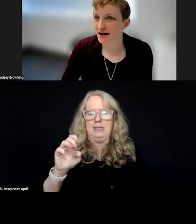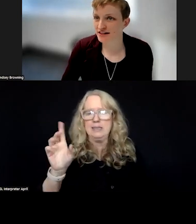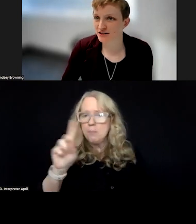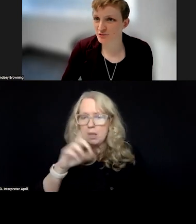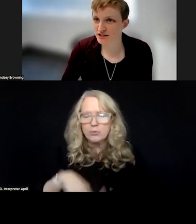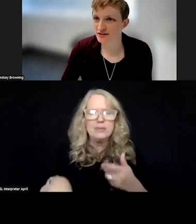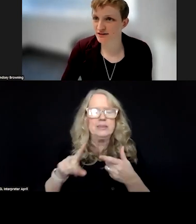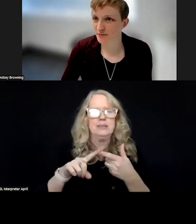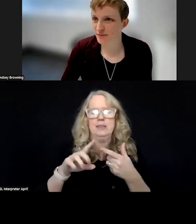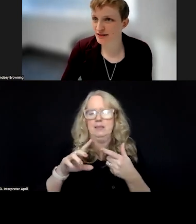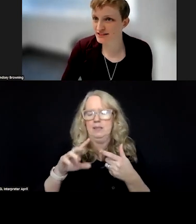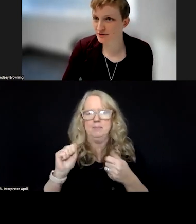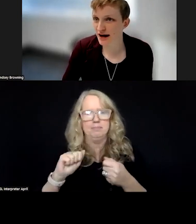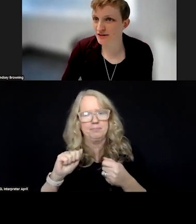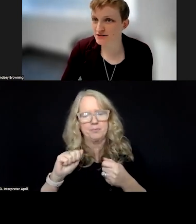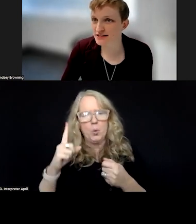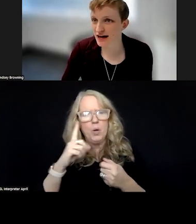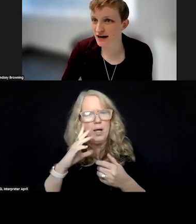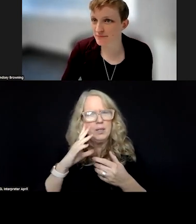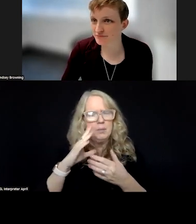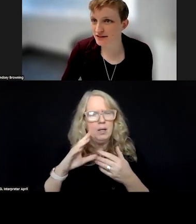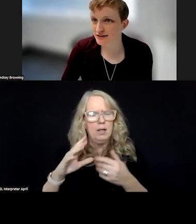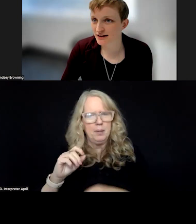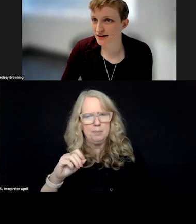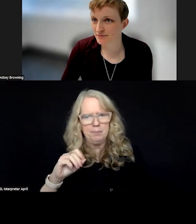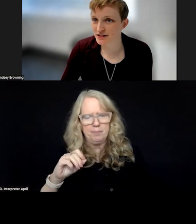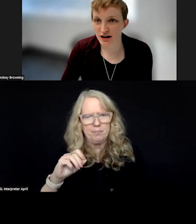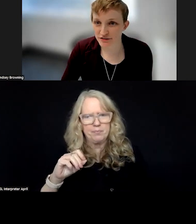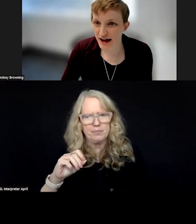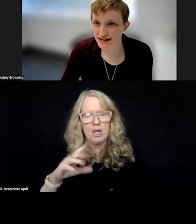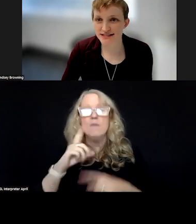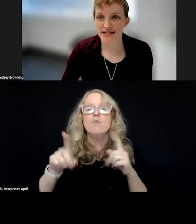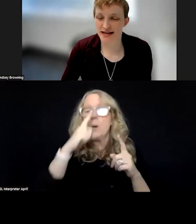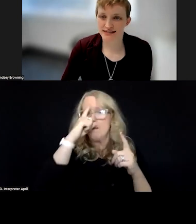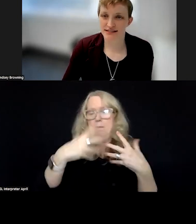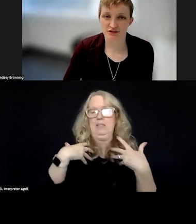I THINK THERE WAS A QUESTION ABOUT MENTAL HEALTH ACCESS AND